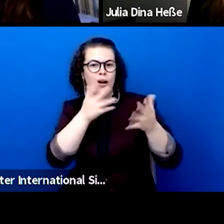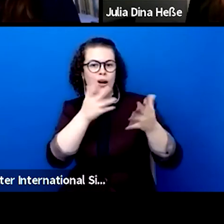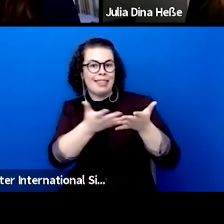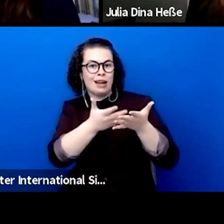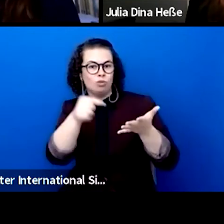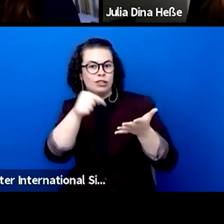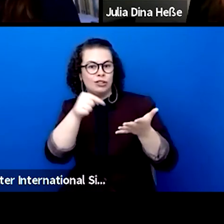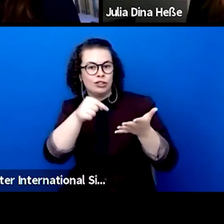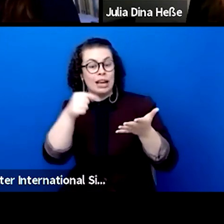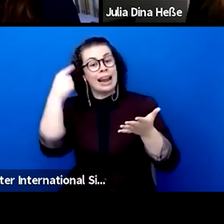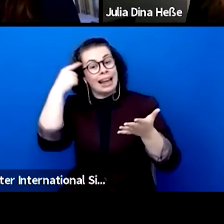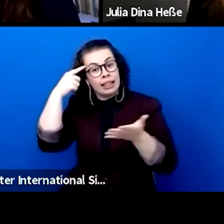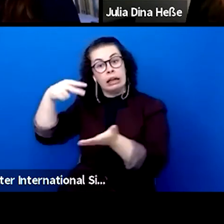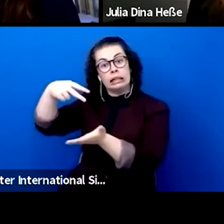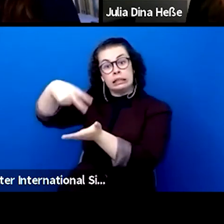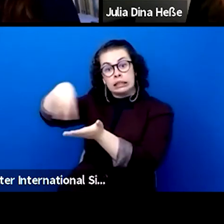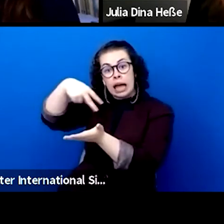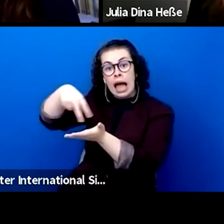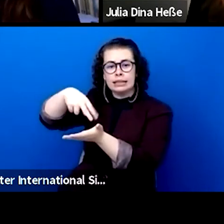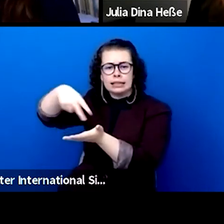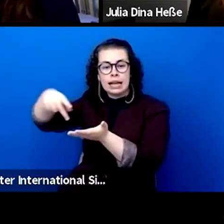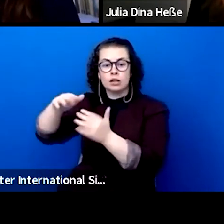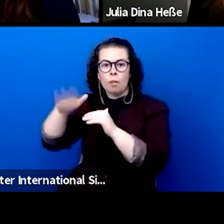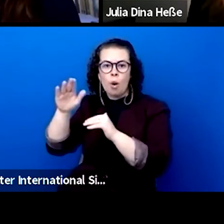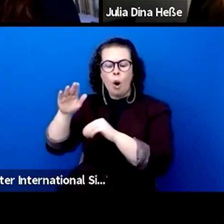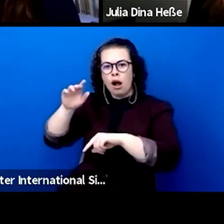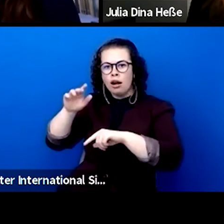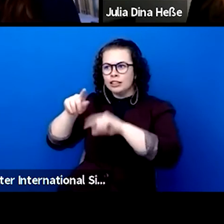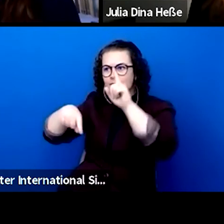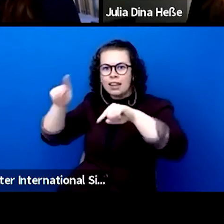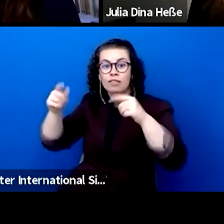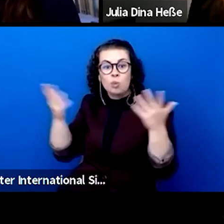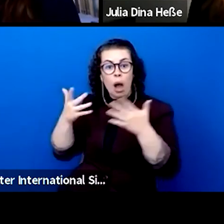more diverse for example and this has also been a problem with the theatre schools because they,